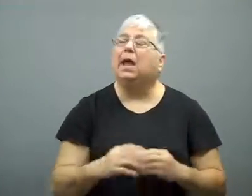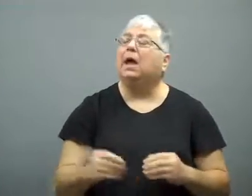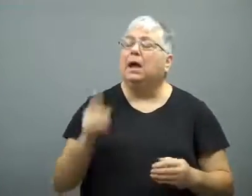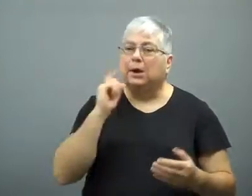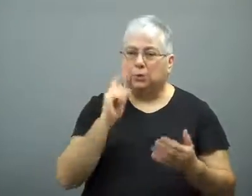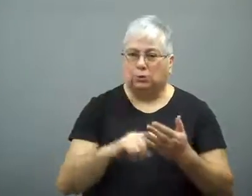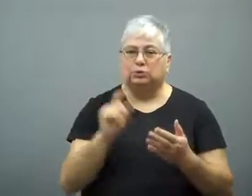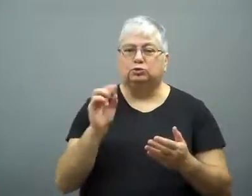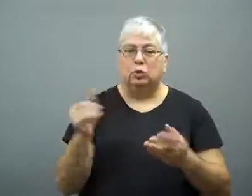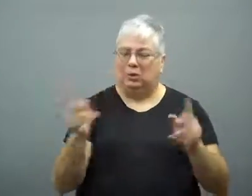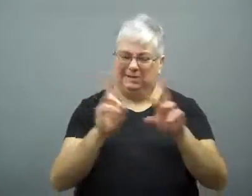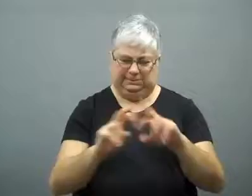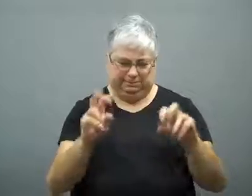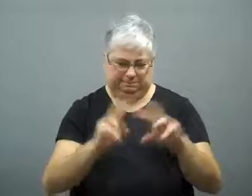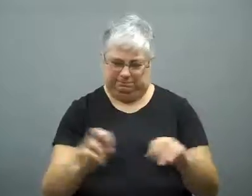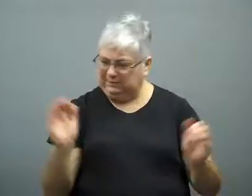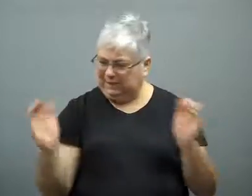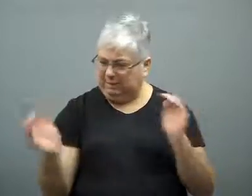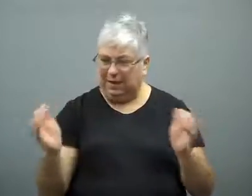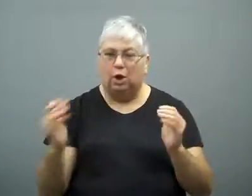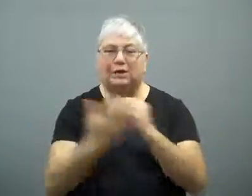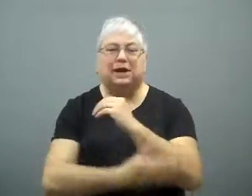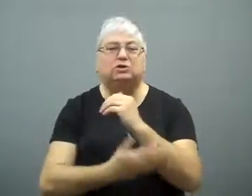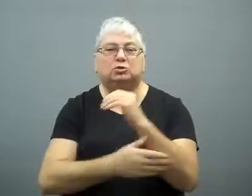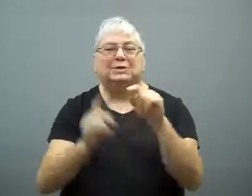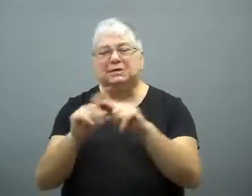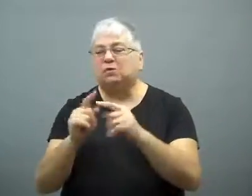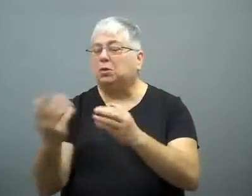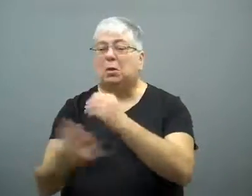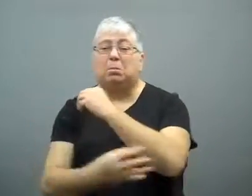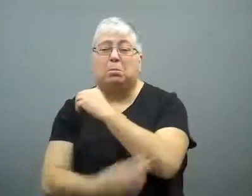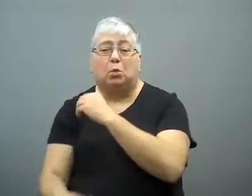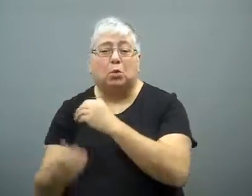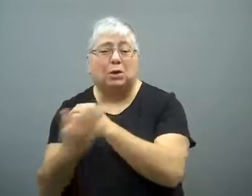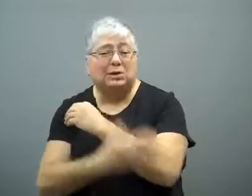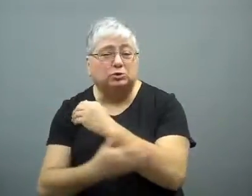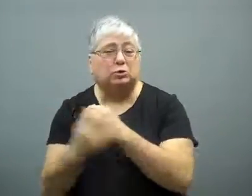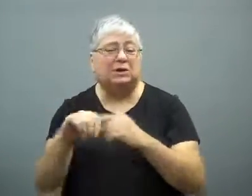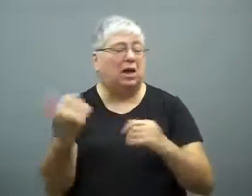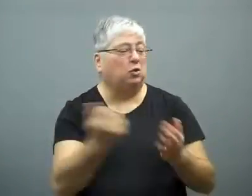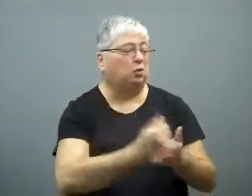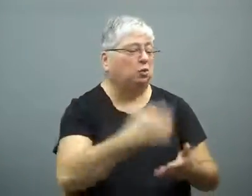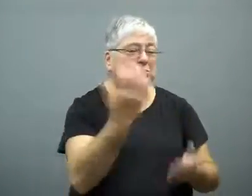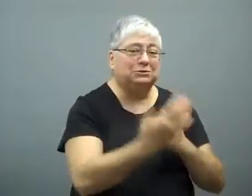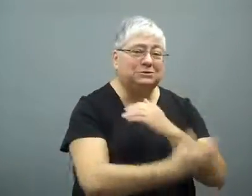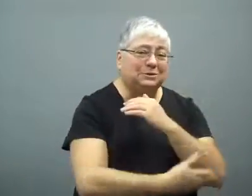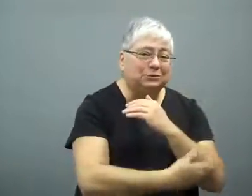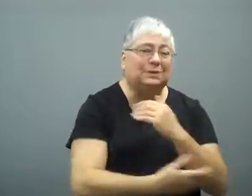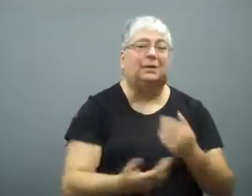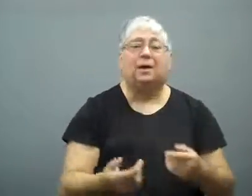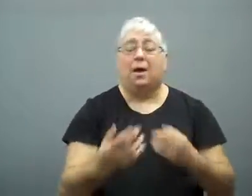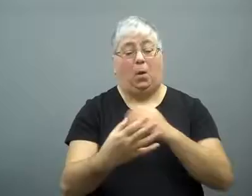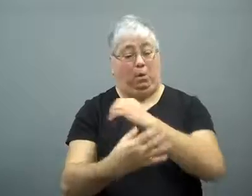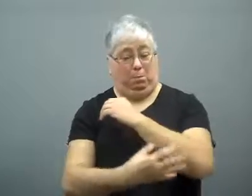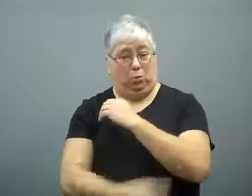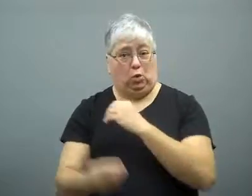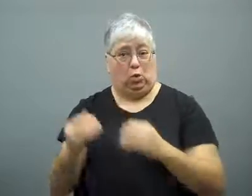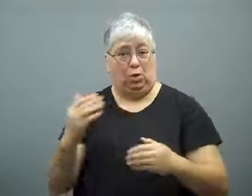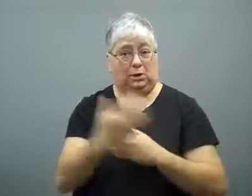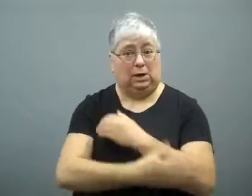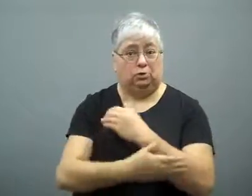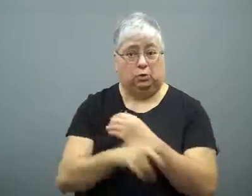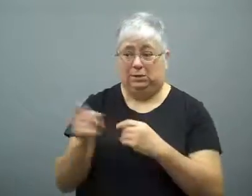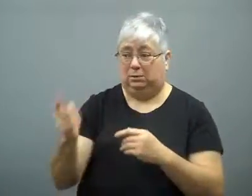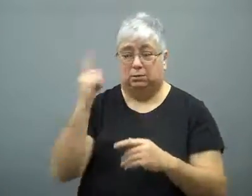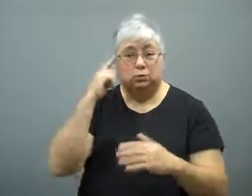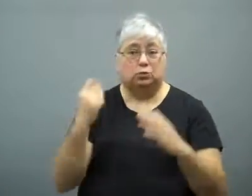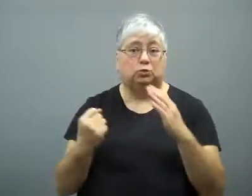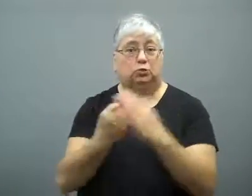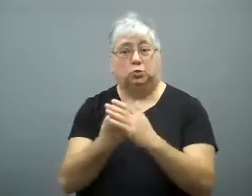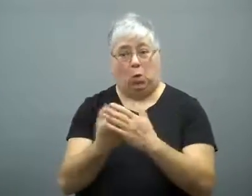A comparison was also made between poor and rich countries.